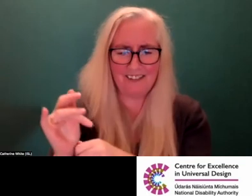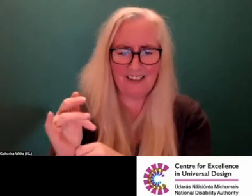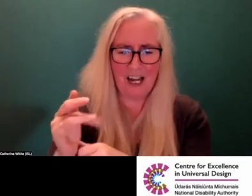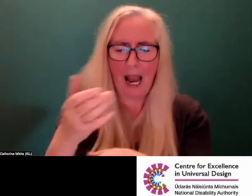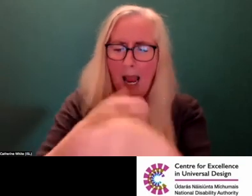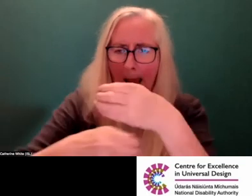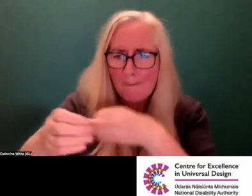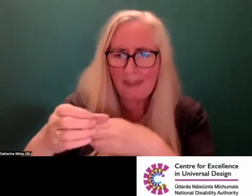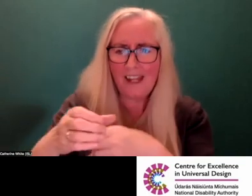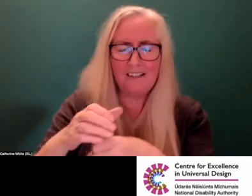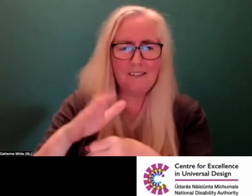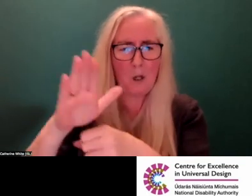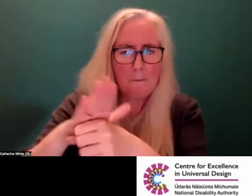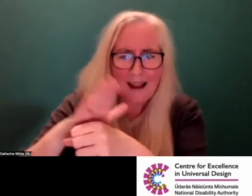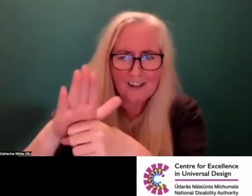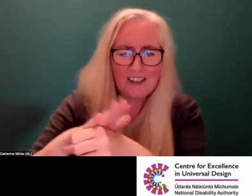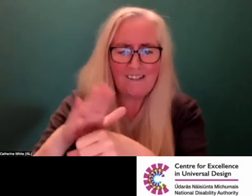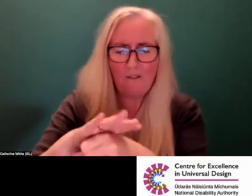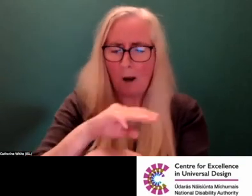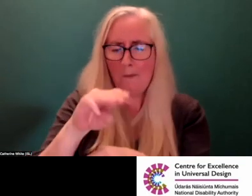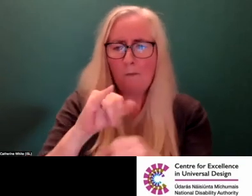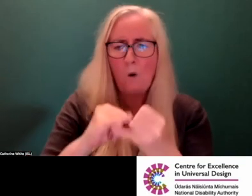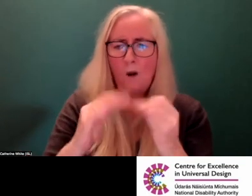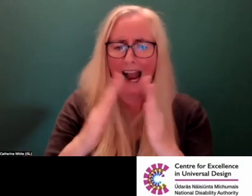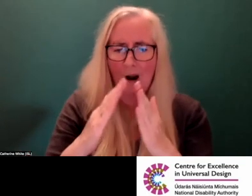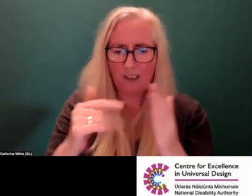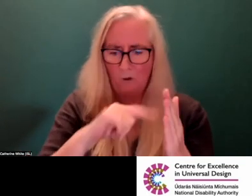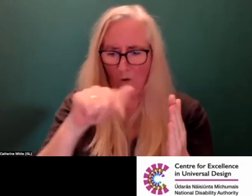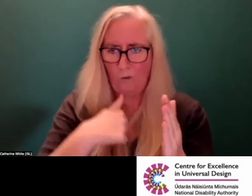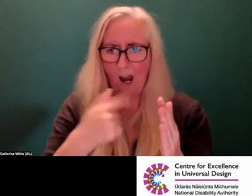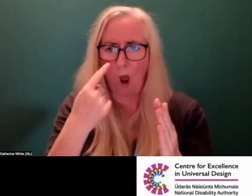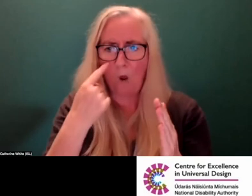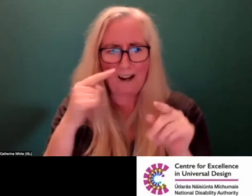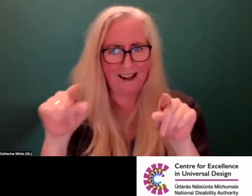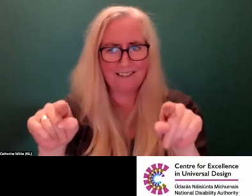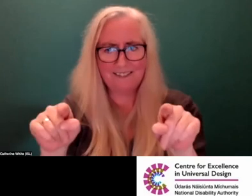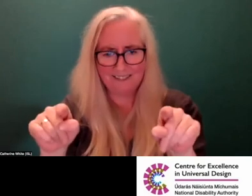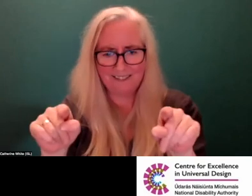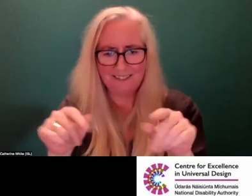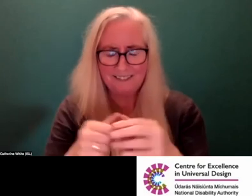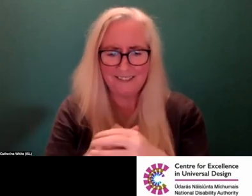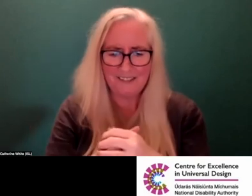I suppose it's so that we have empathy and compassion for the people whose housing we are looking to create.